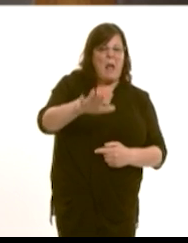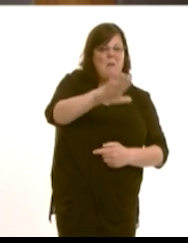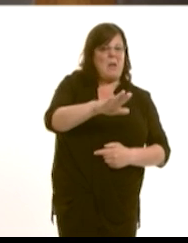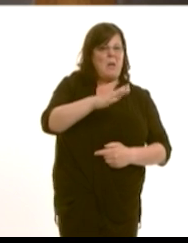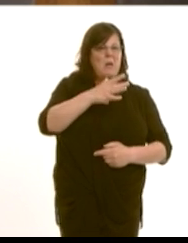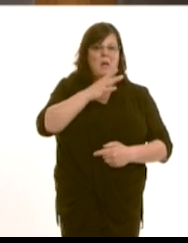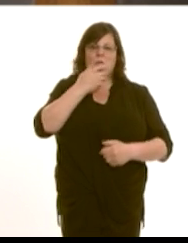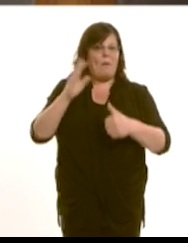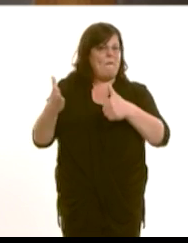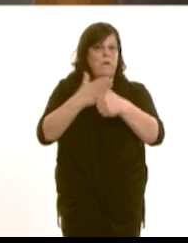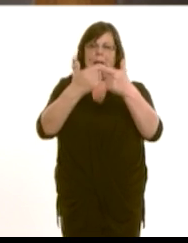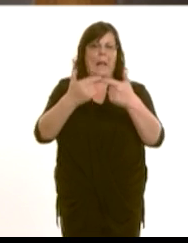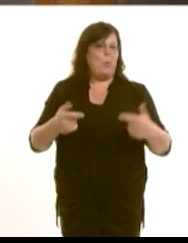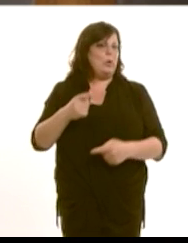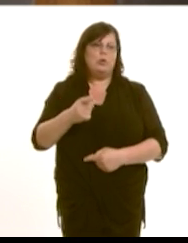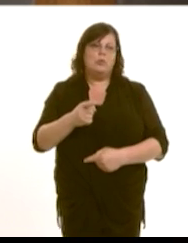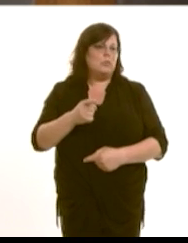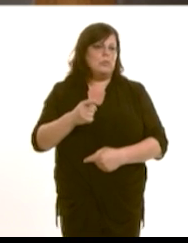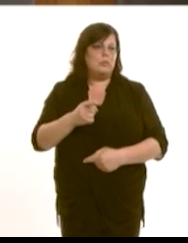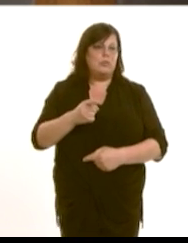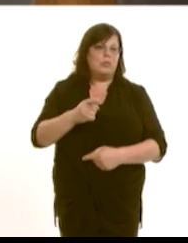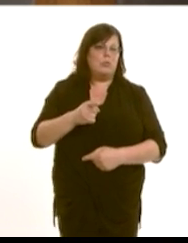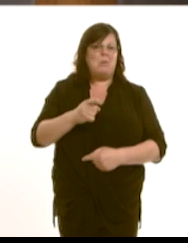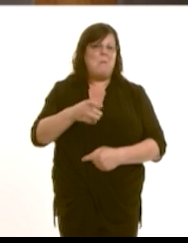the language of the high street or generally used.